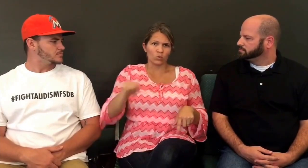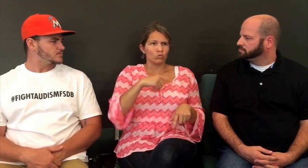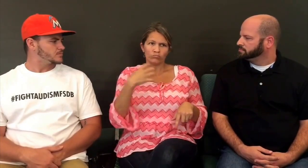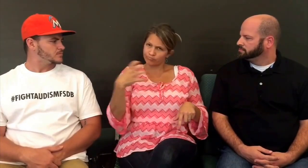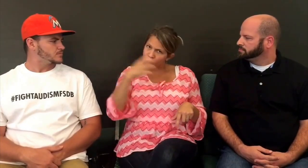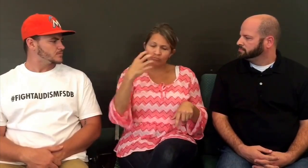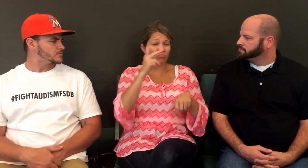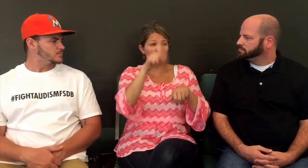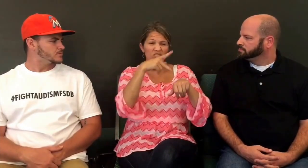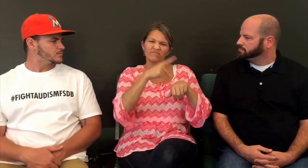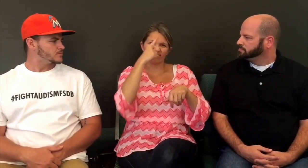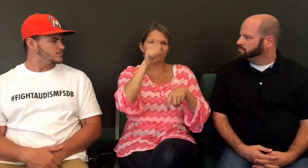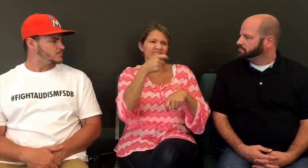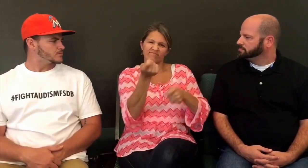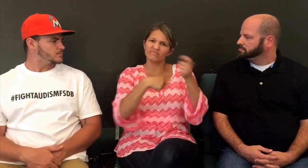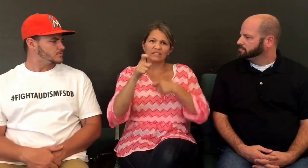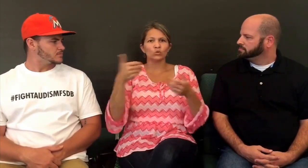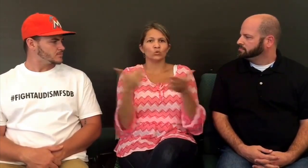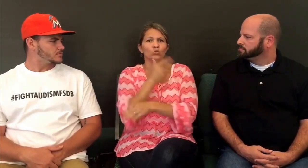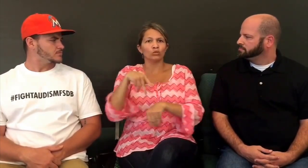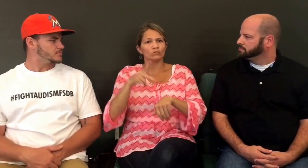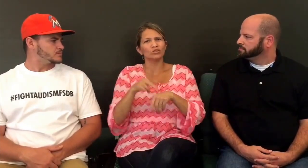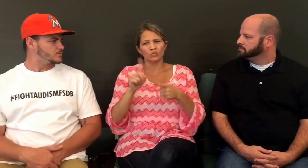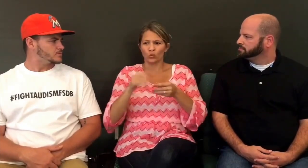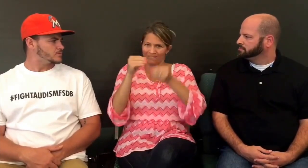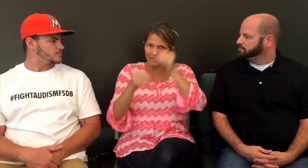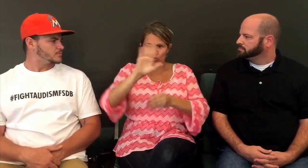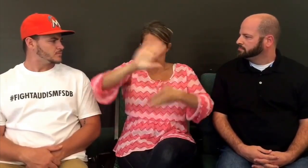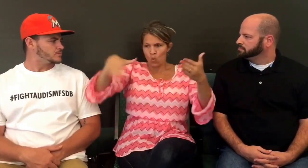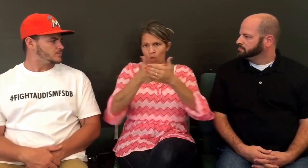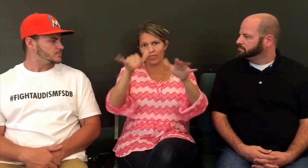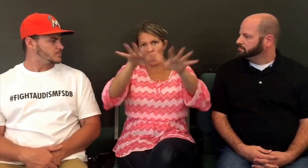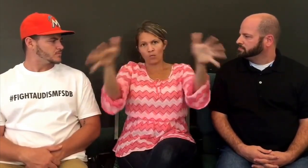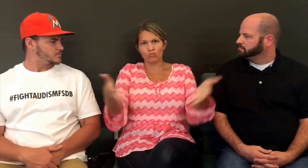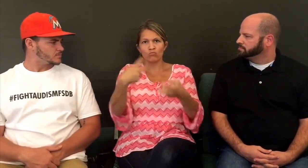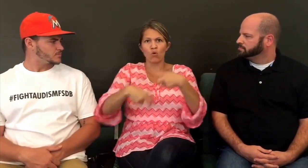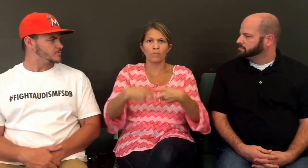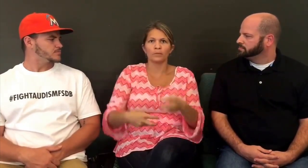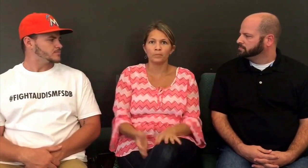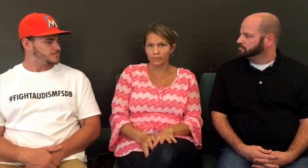We think the principal needs to be changed to fix the whole thing — all the problems.